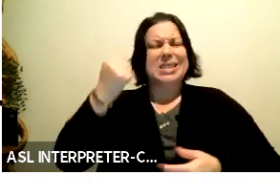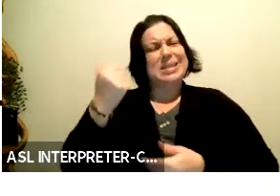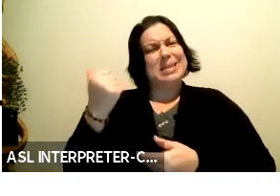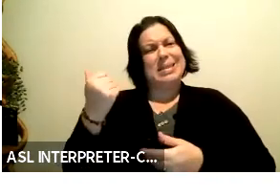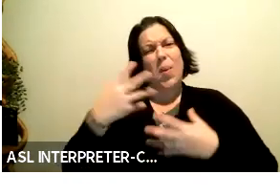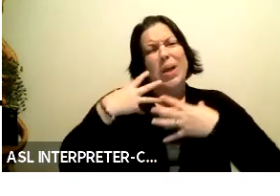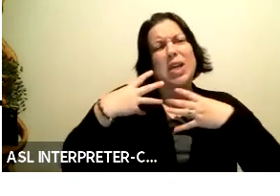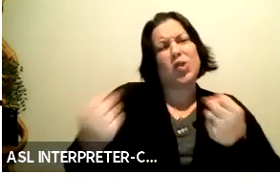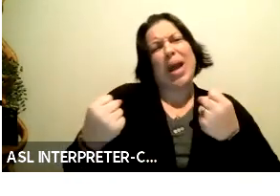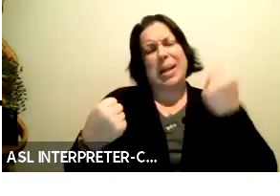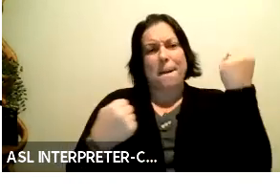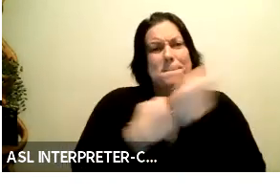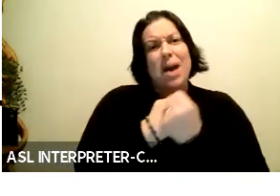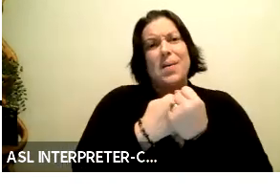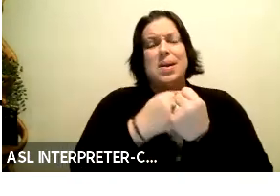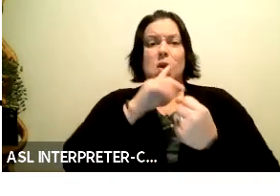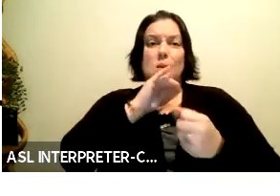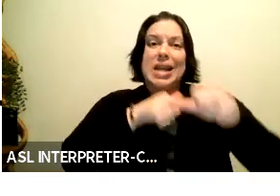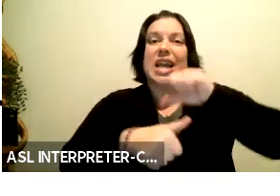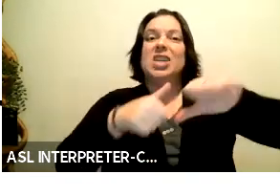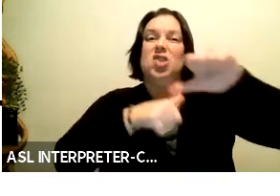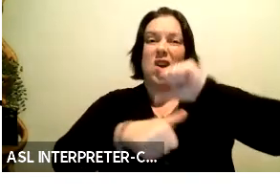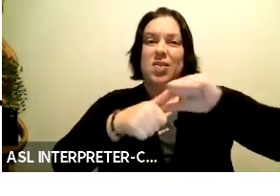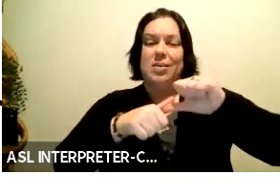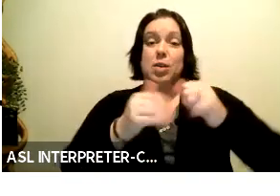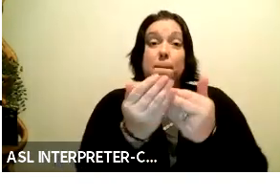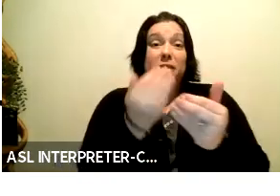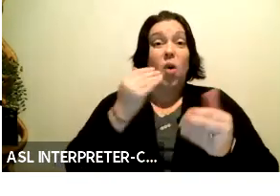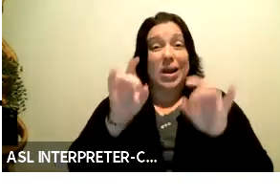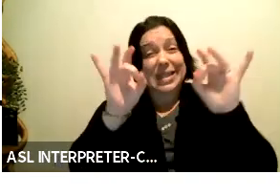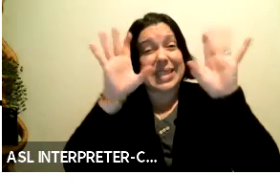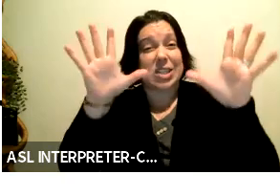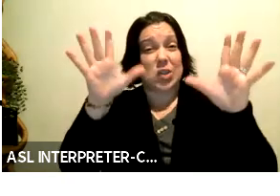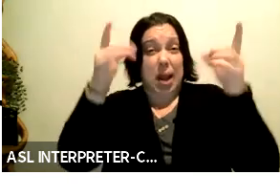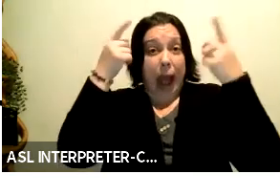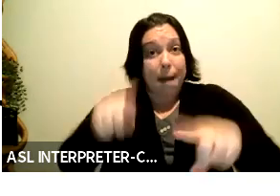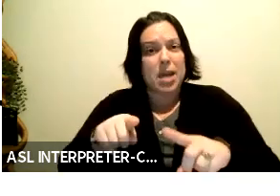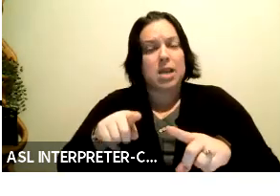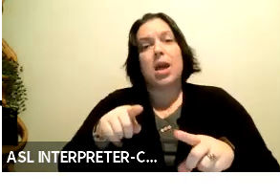community connection. So even before a disaster happens, communities are interwoven in particular